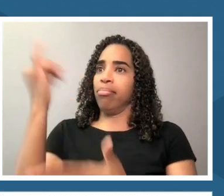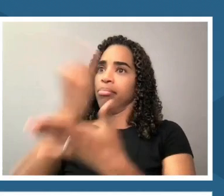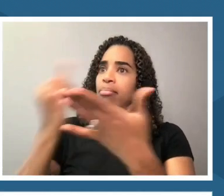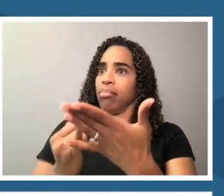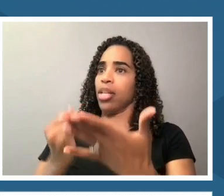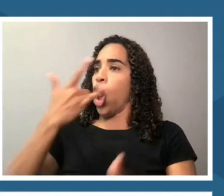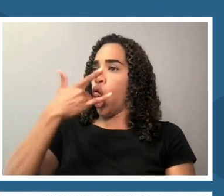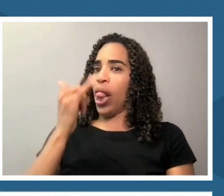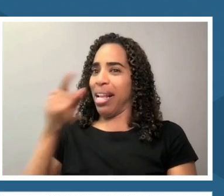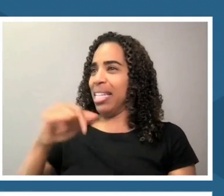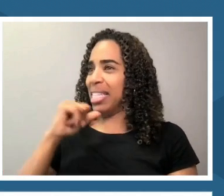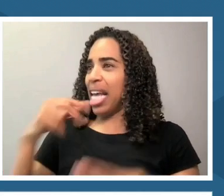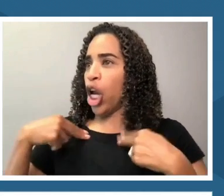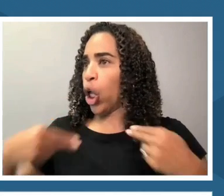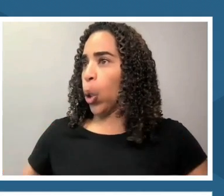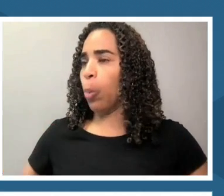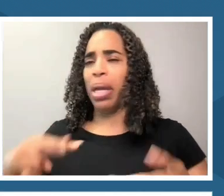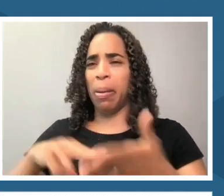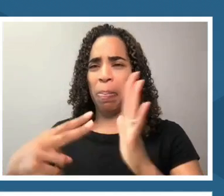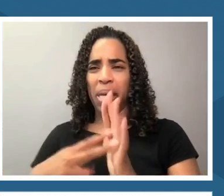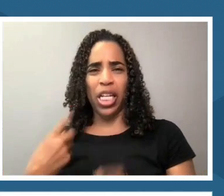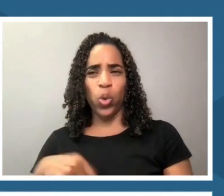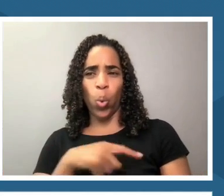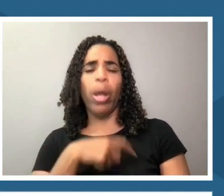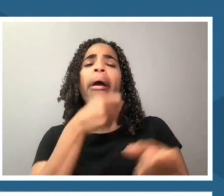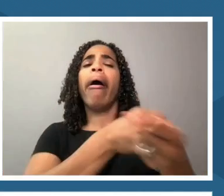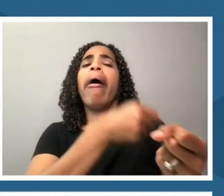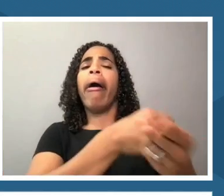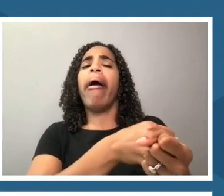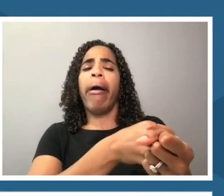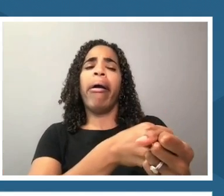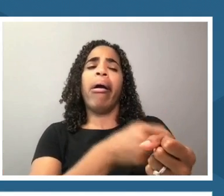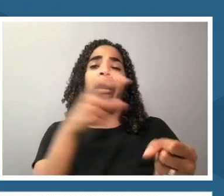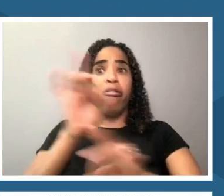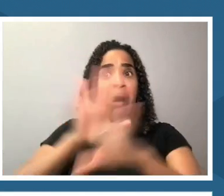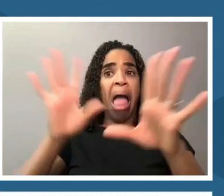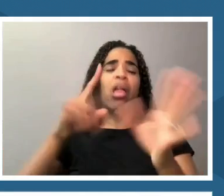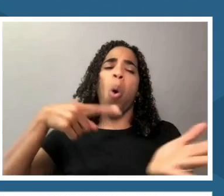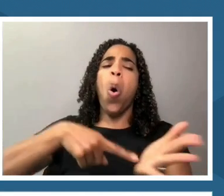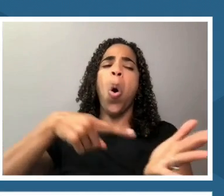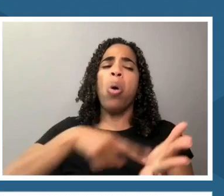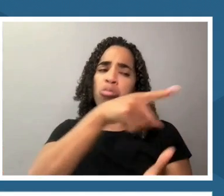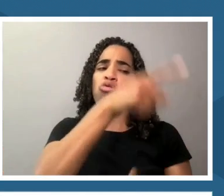distorts our view to justify the prejudice and violence against these